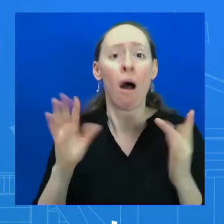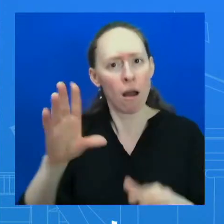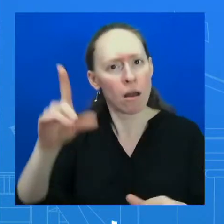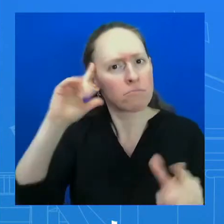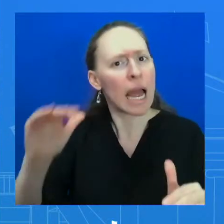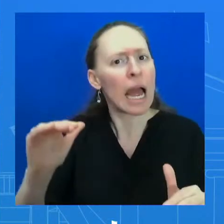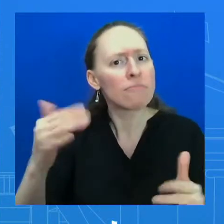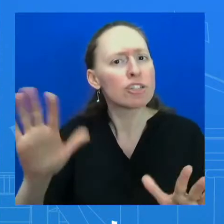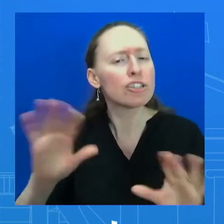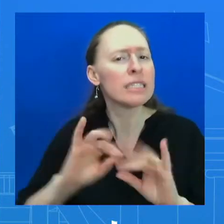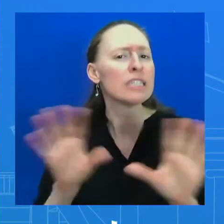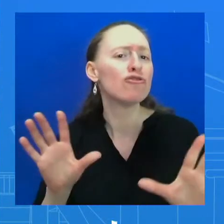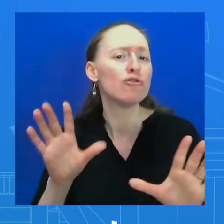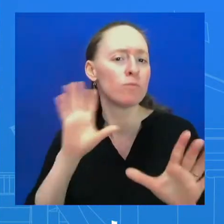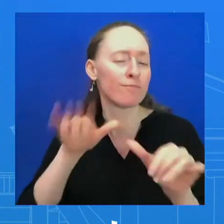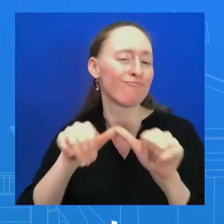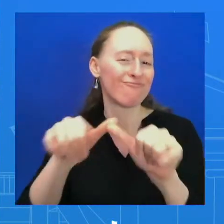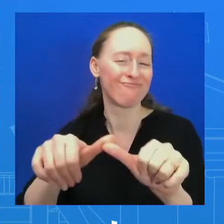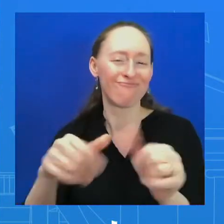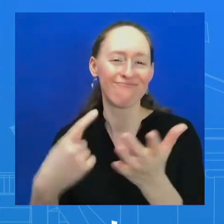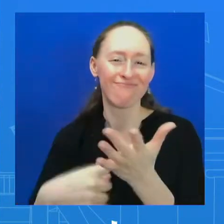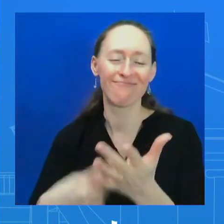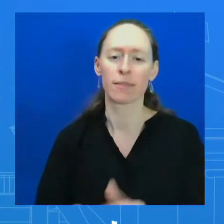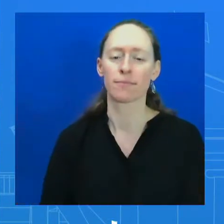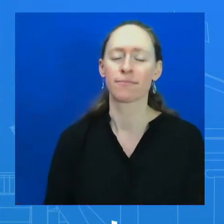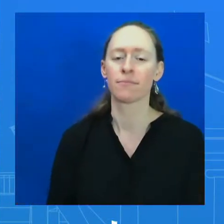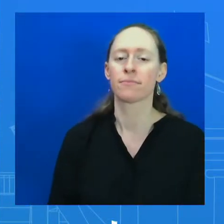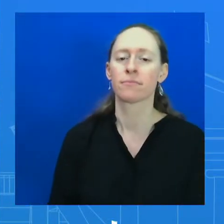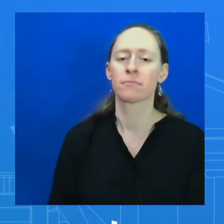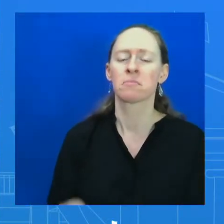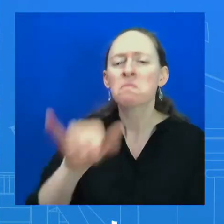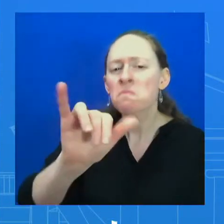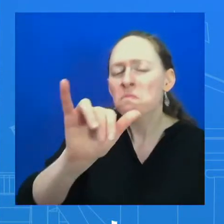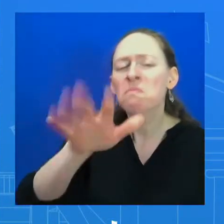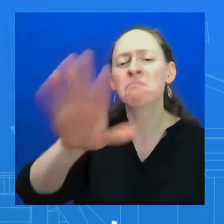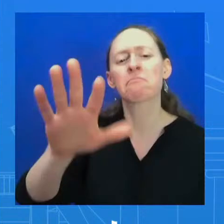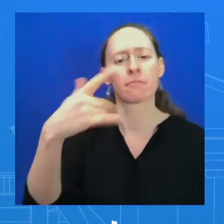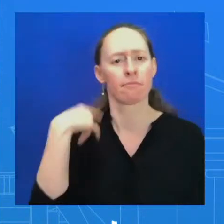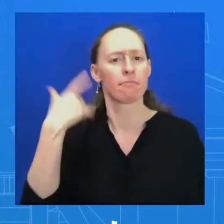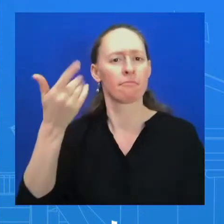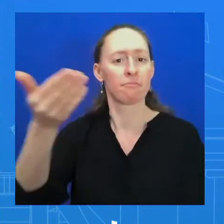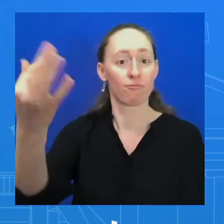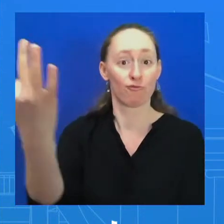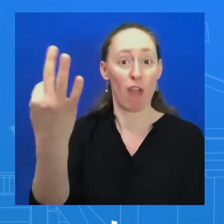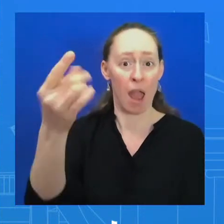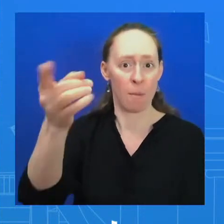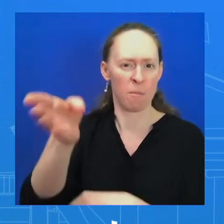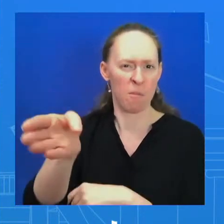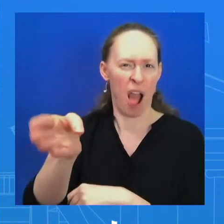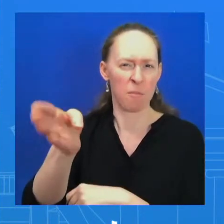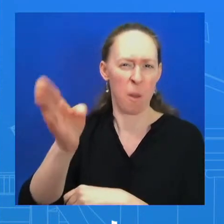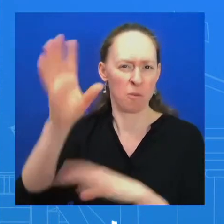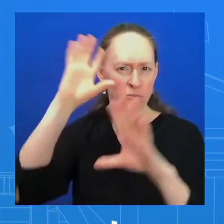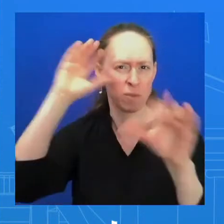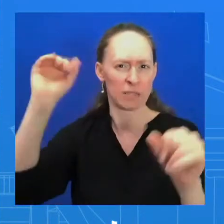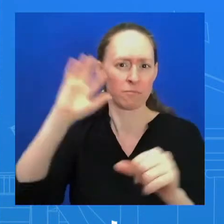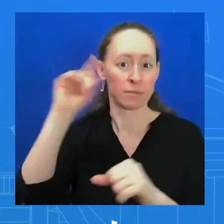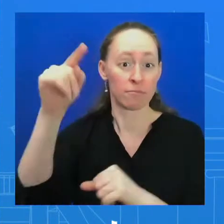to Baltimore on Friday. Do you know if he is going to the actual site of the collapsed bridge, and would he be willing to meet